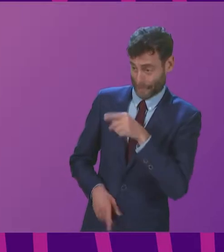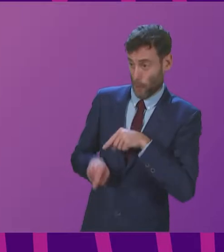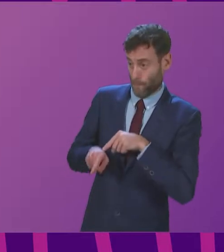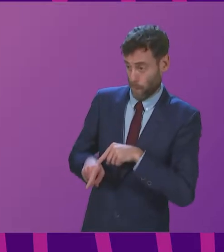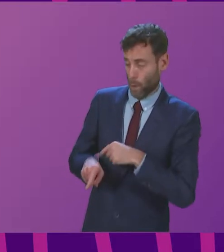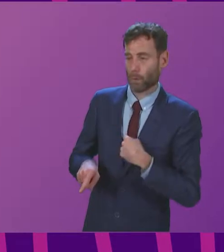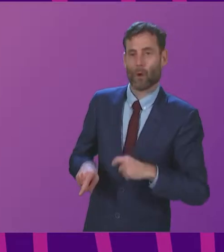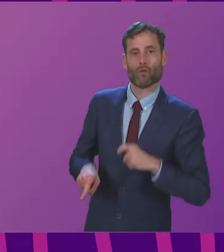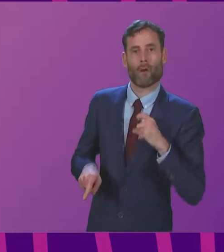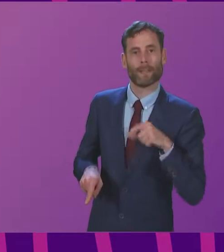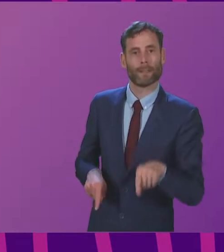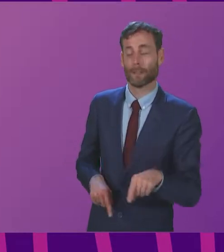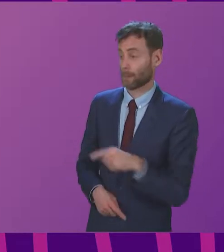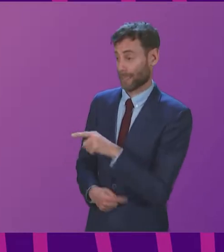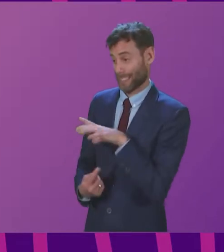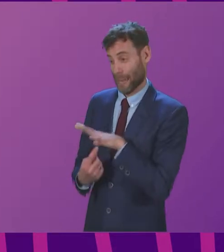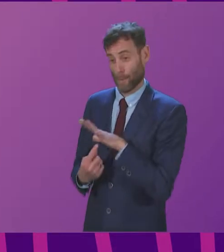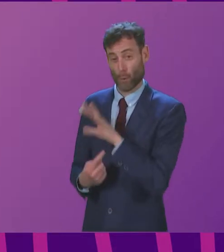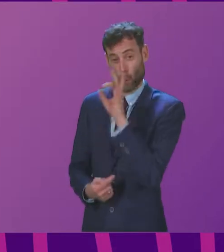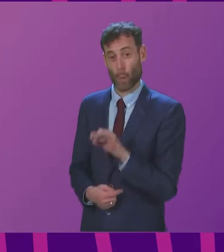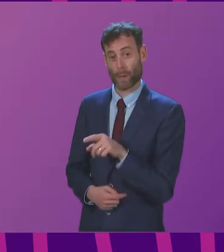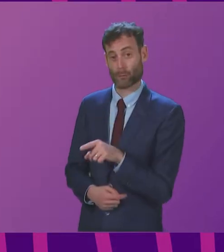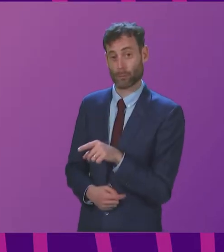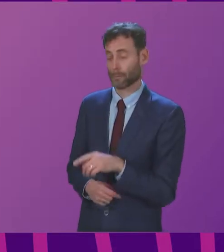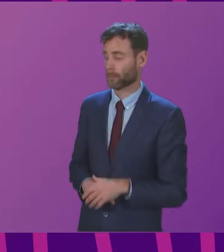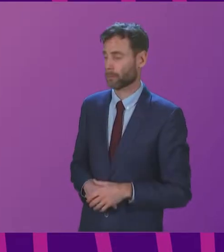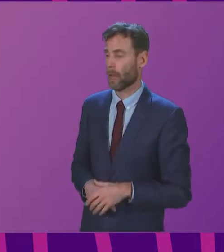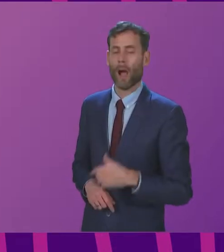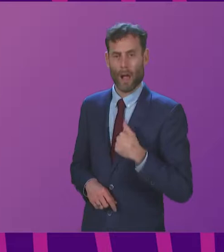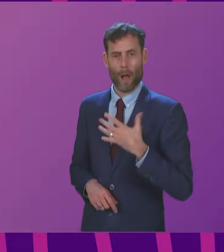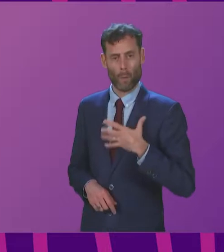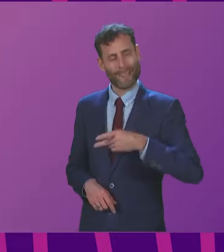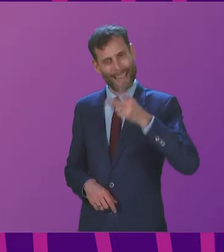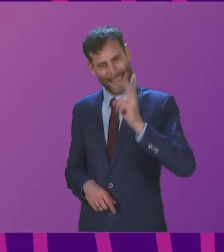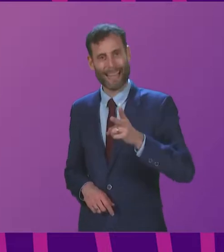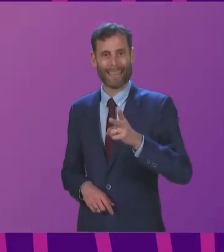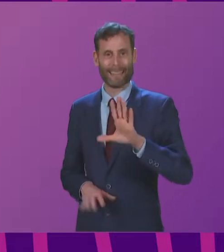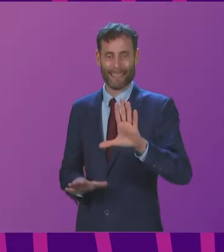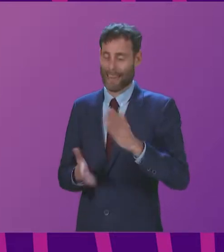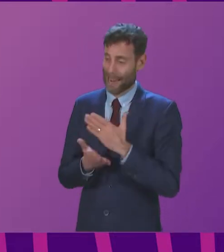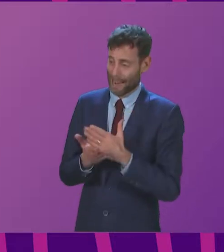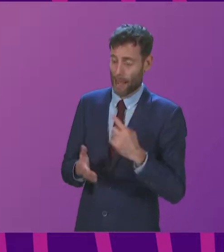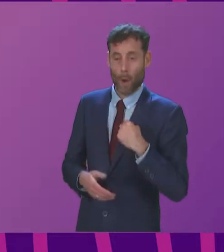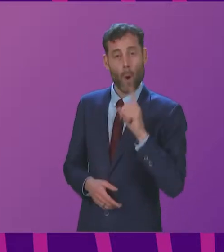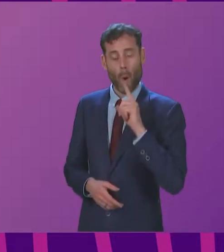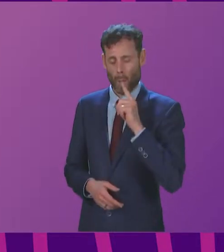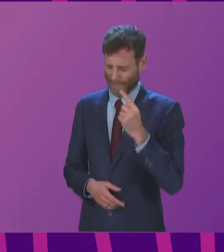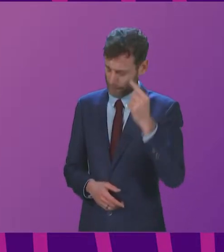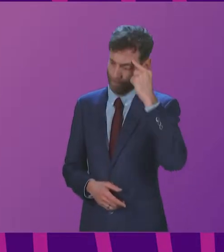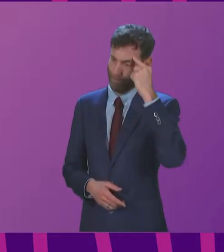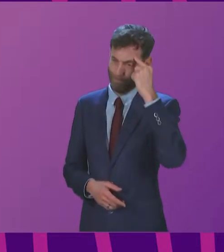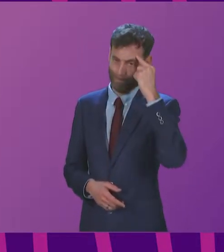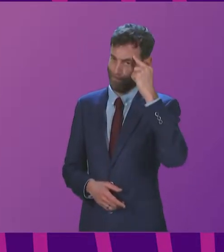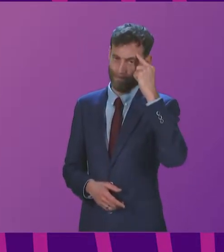That is an important question, and I make it very clear that that consideration is always high up in